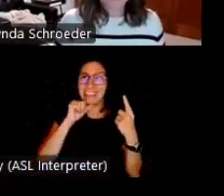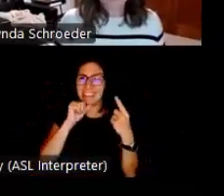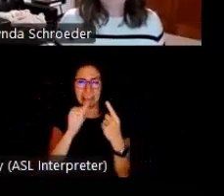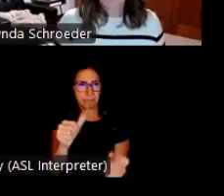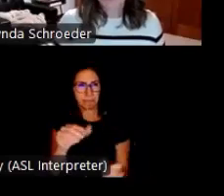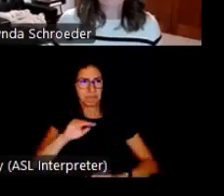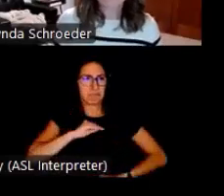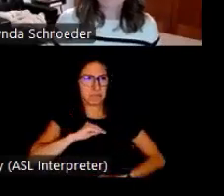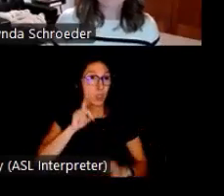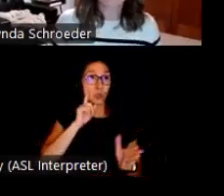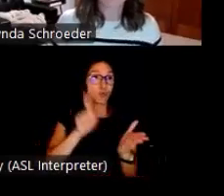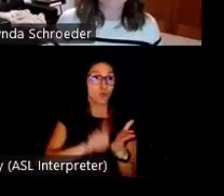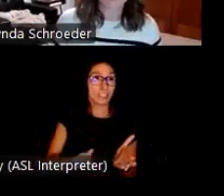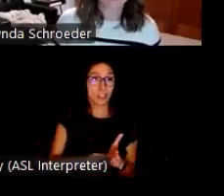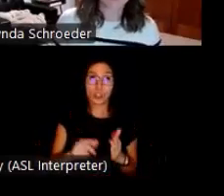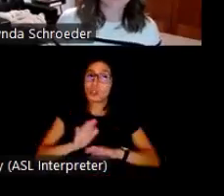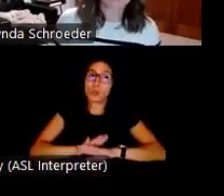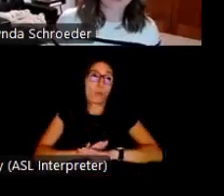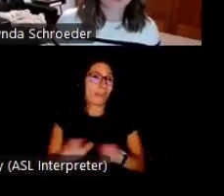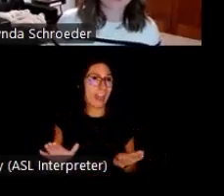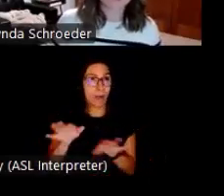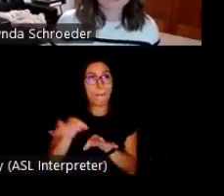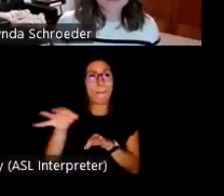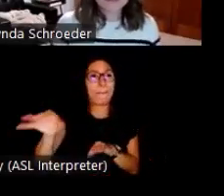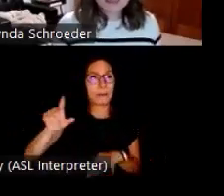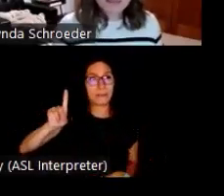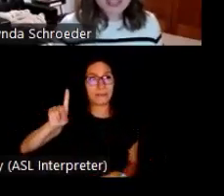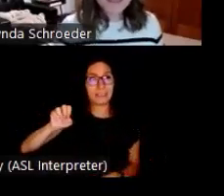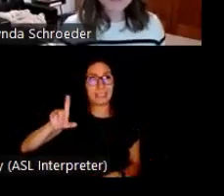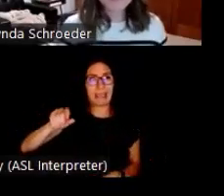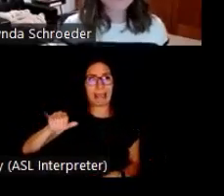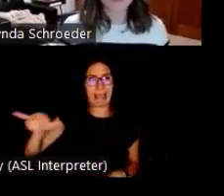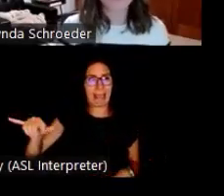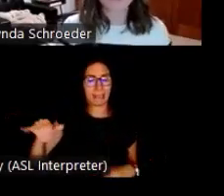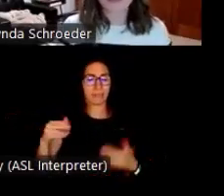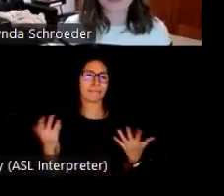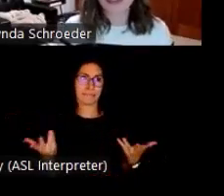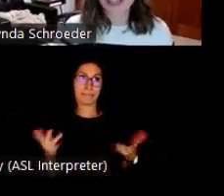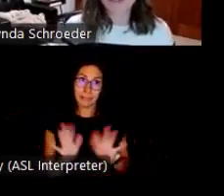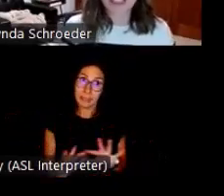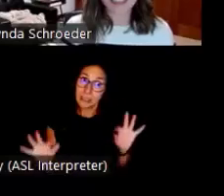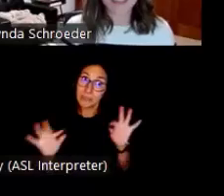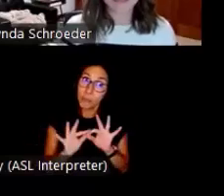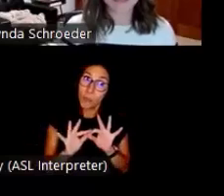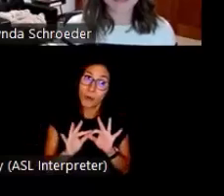So how can we do this in rural spaces? Things that will help you do this effectively is